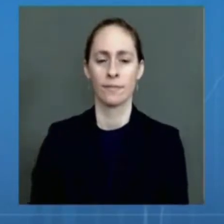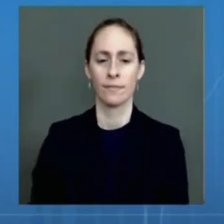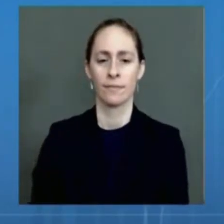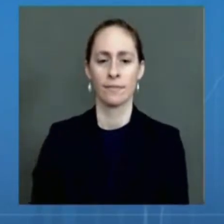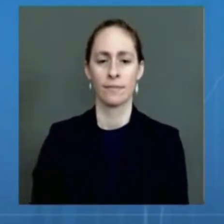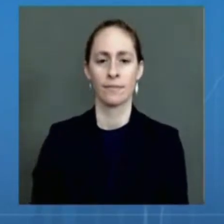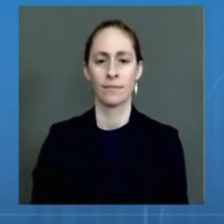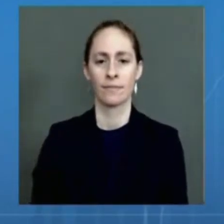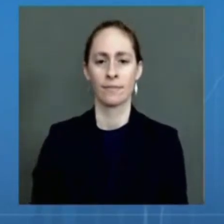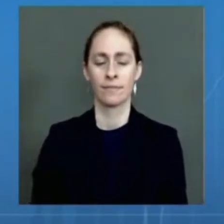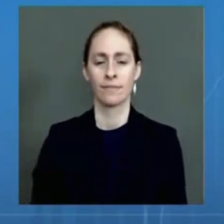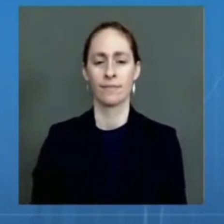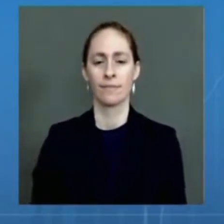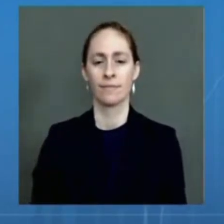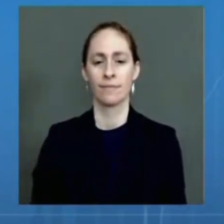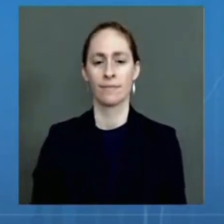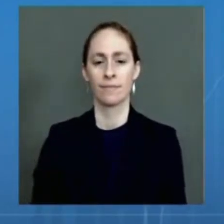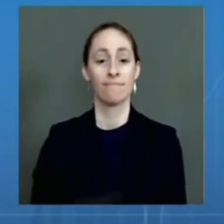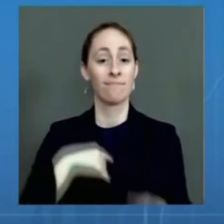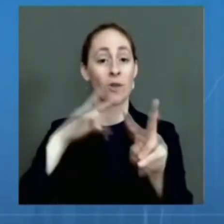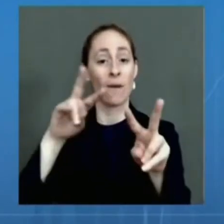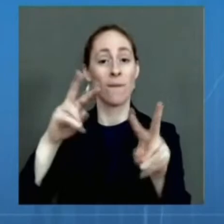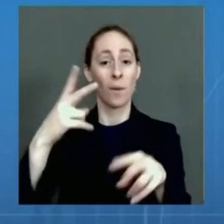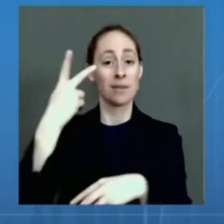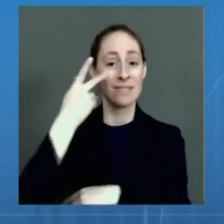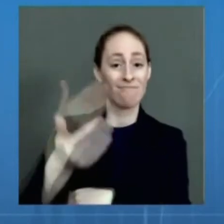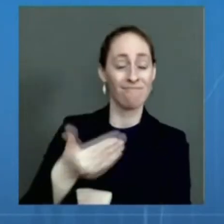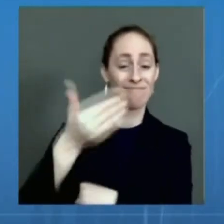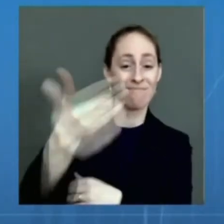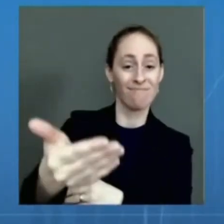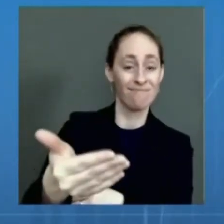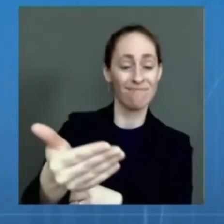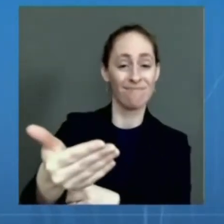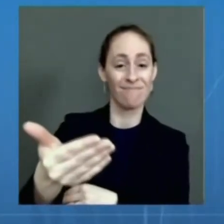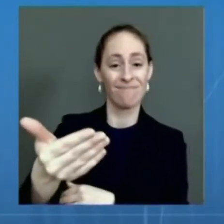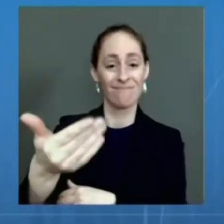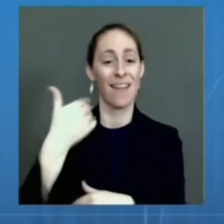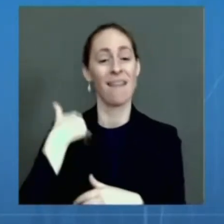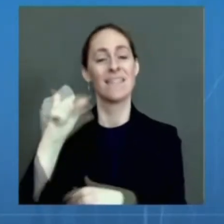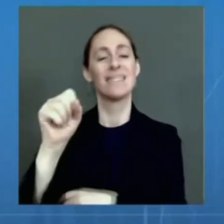WE LOOK FORWARD TO SPEAKING